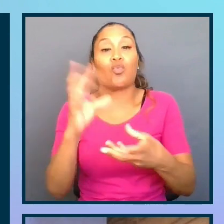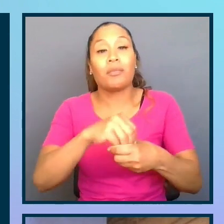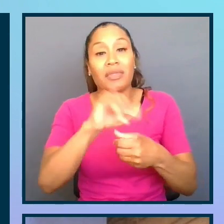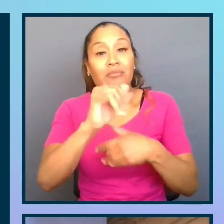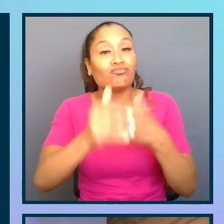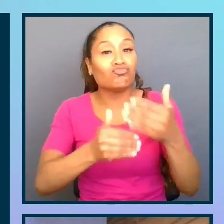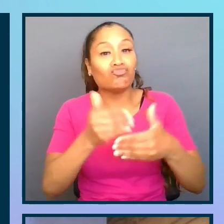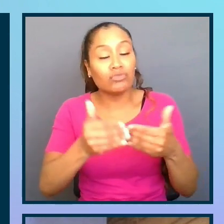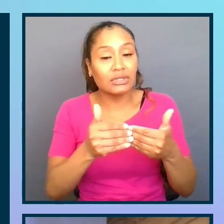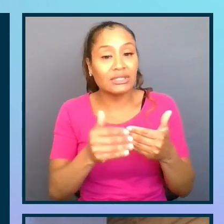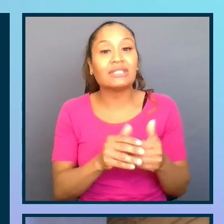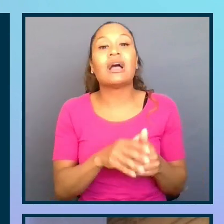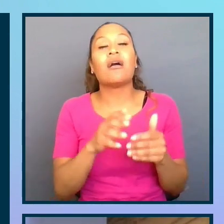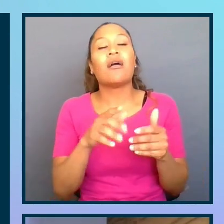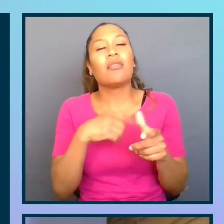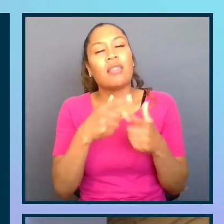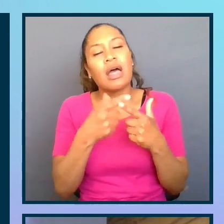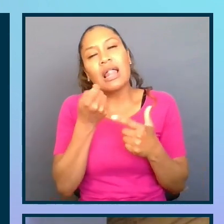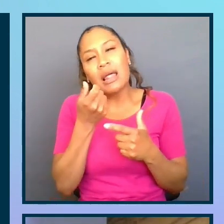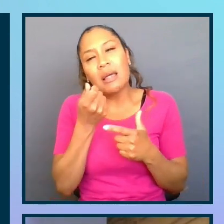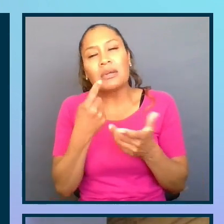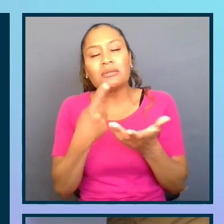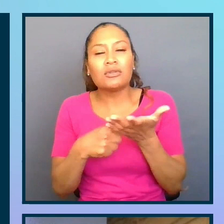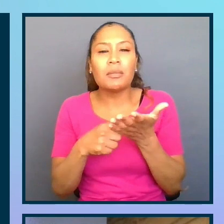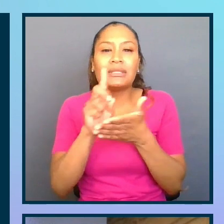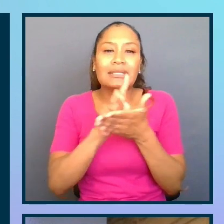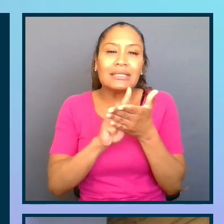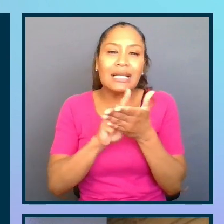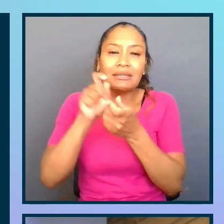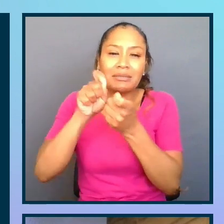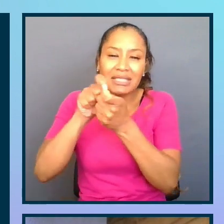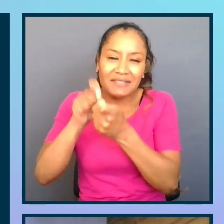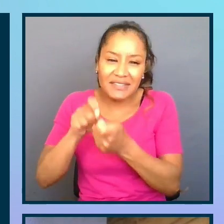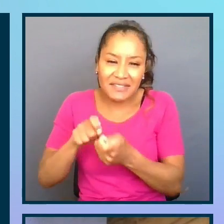I'm gonna go through a little bit about the design specifications and GEL component library